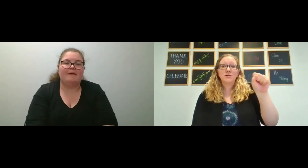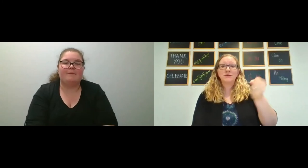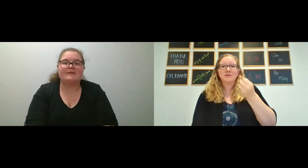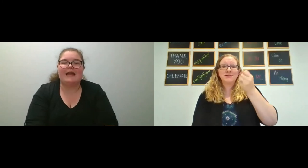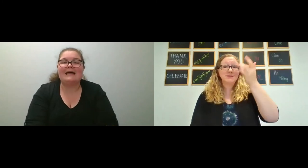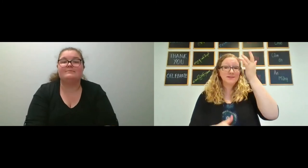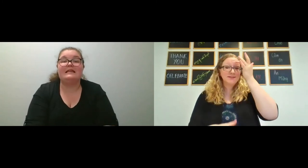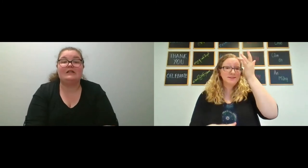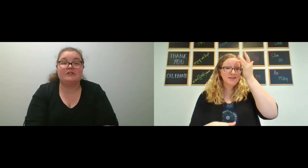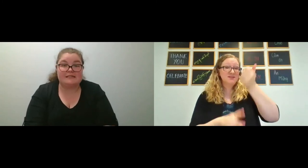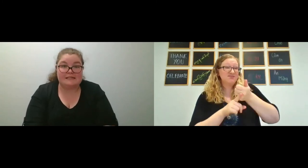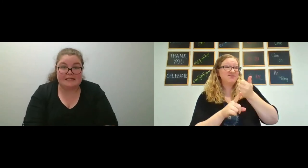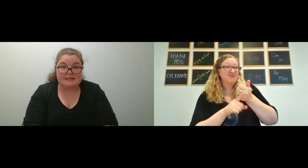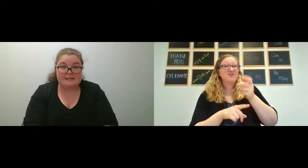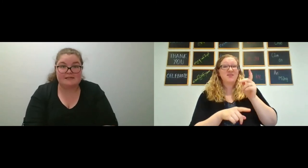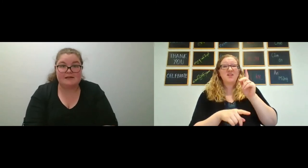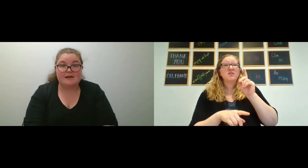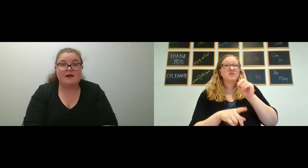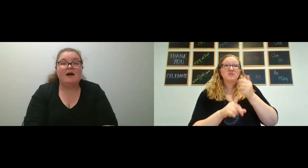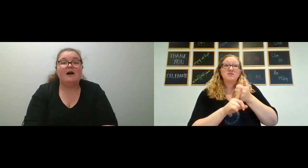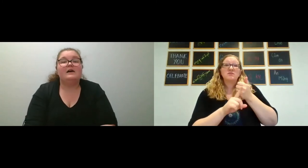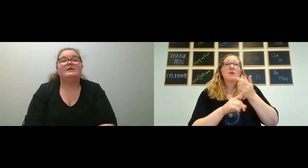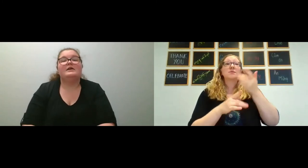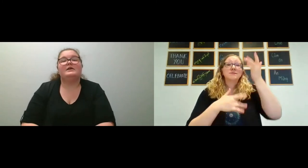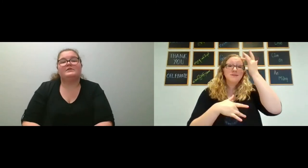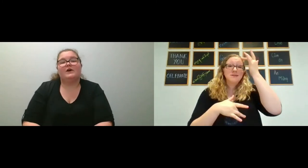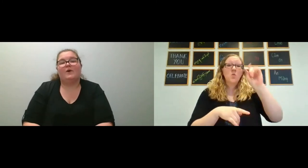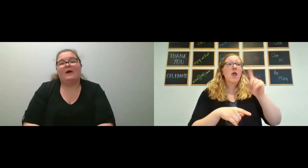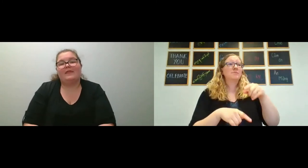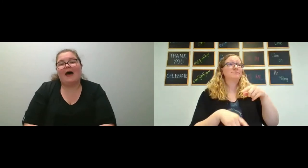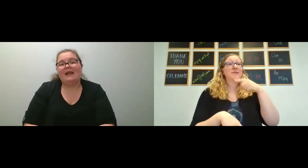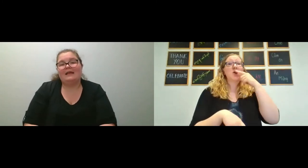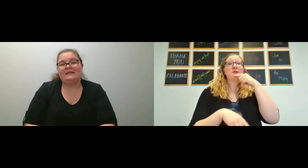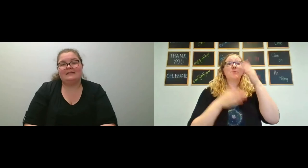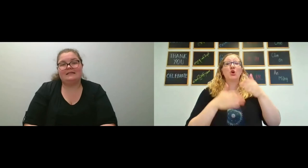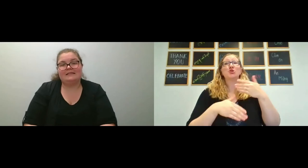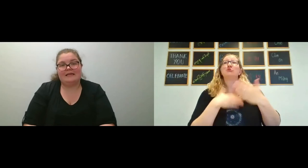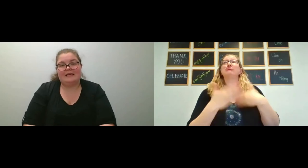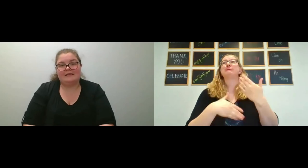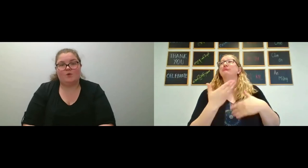if a person has Meniere's disease. So that is a disease